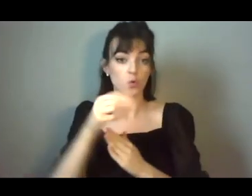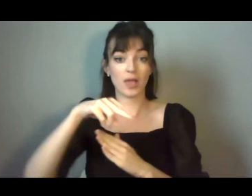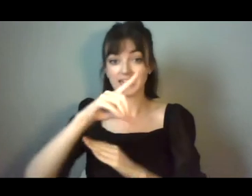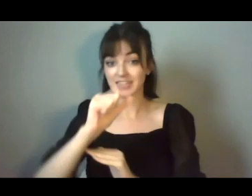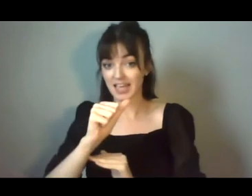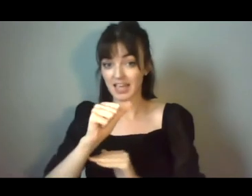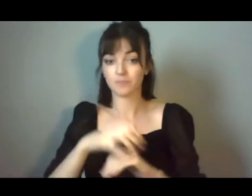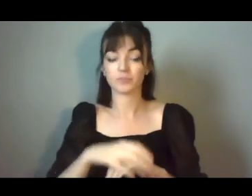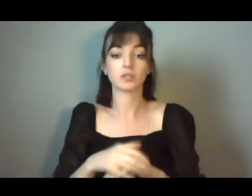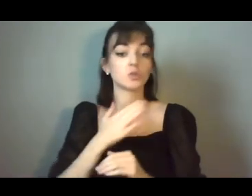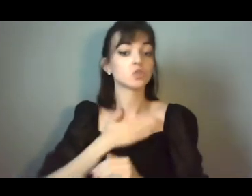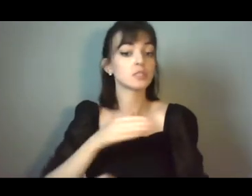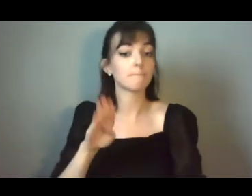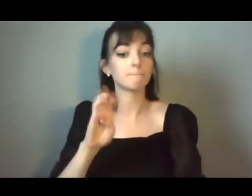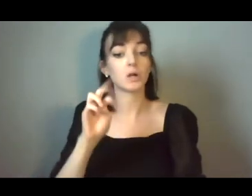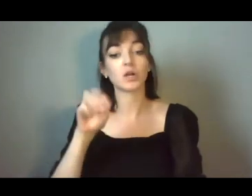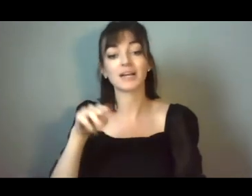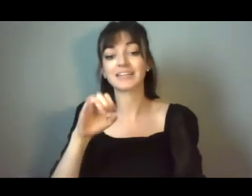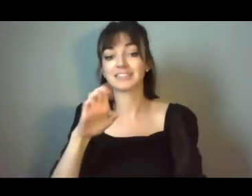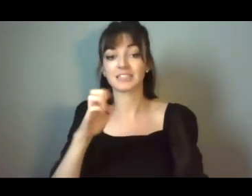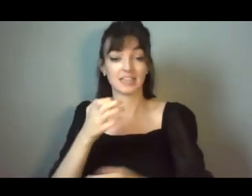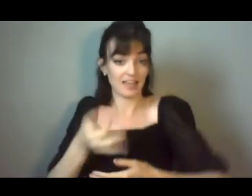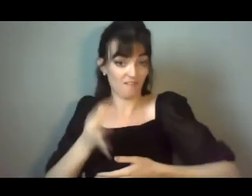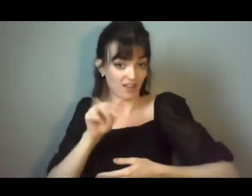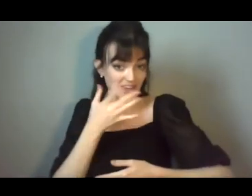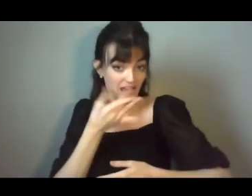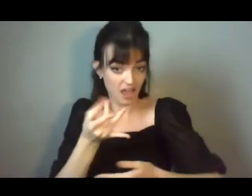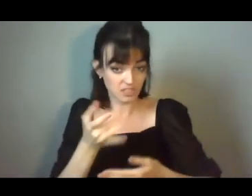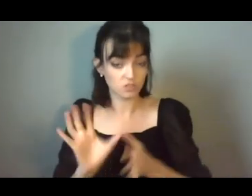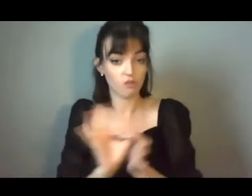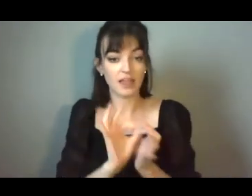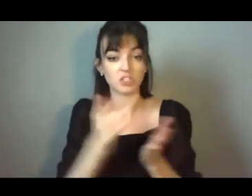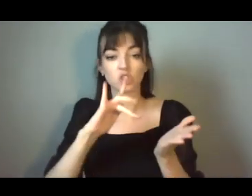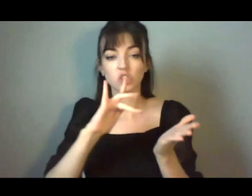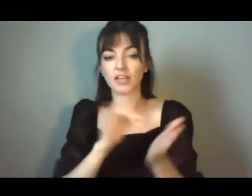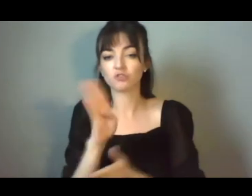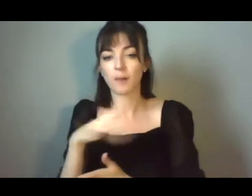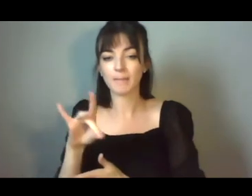Bernice if I can put you on the spot in relation to the Central Bank's code, consumer code